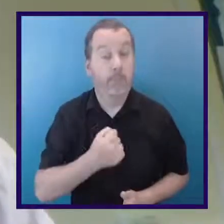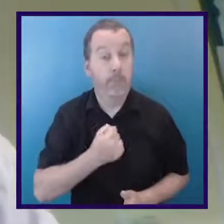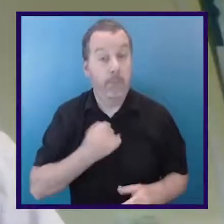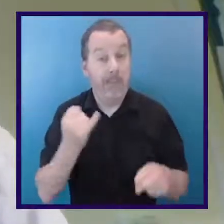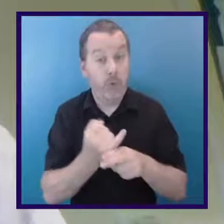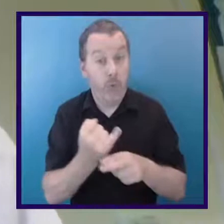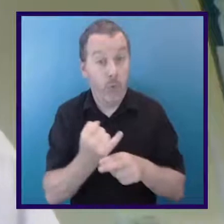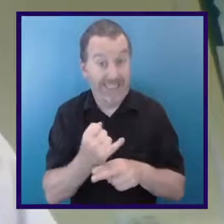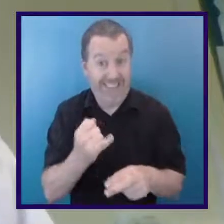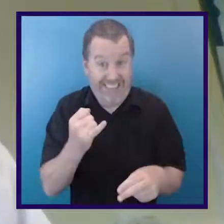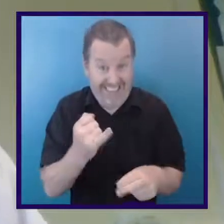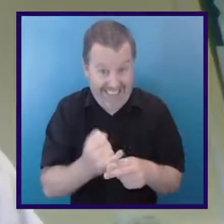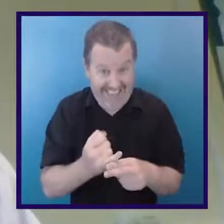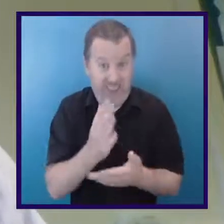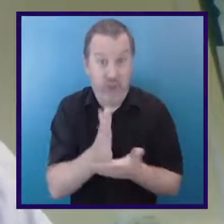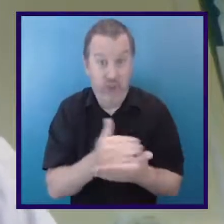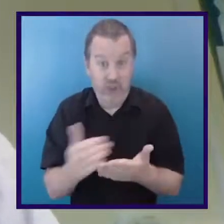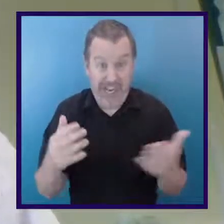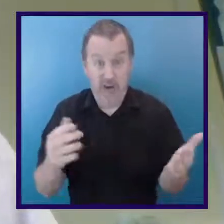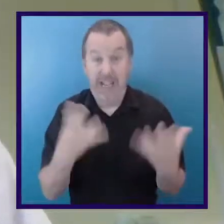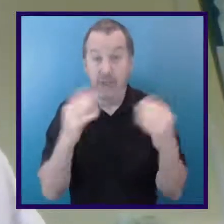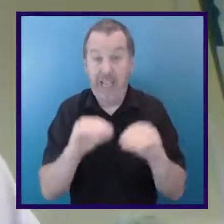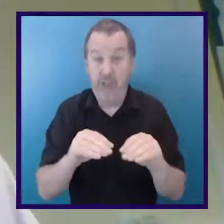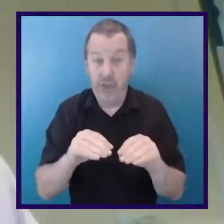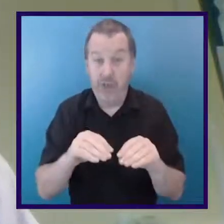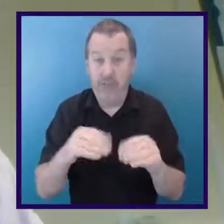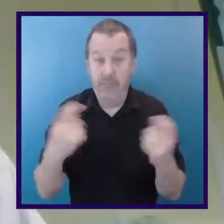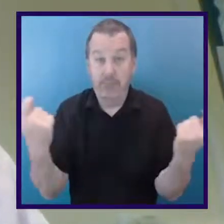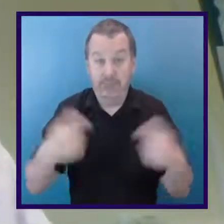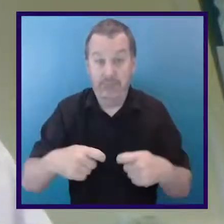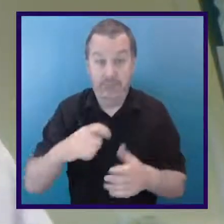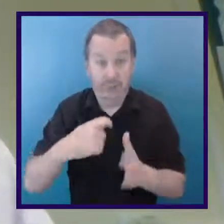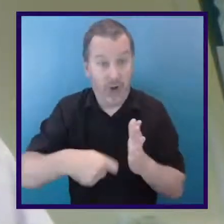St Ronan’s is actually in the shared education partnership Bridge Integrated in Banbridge.